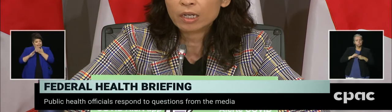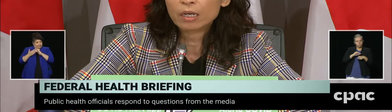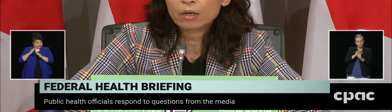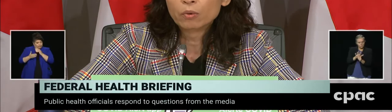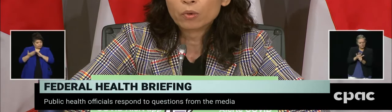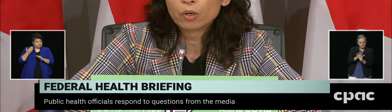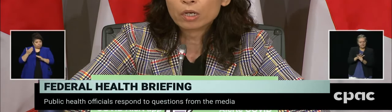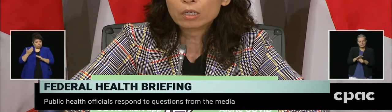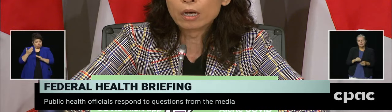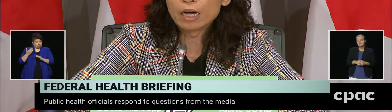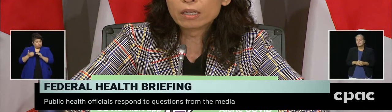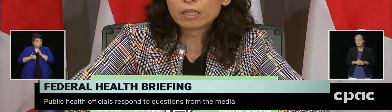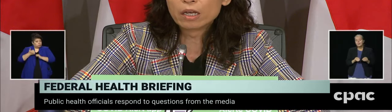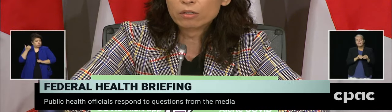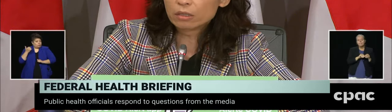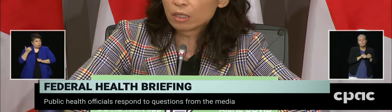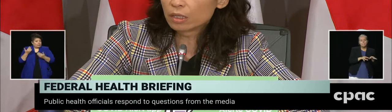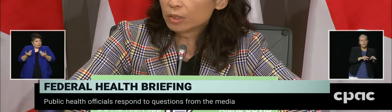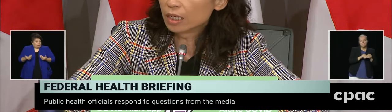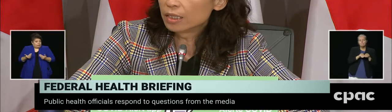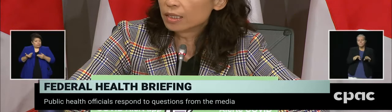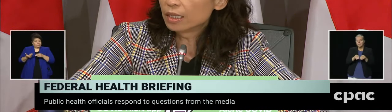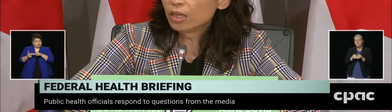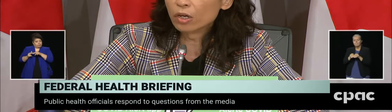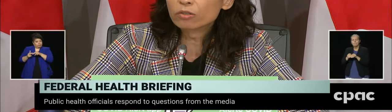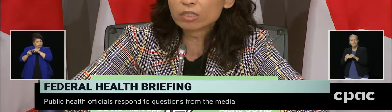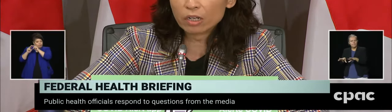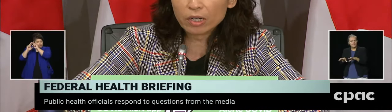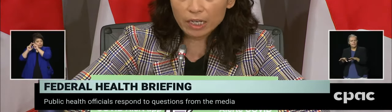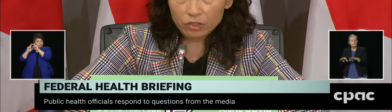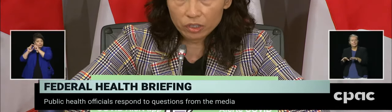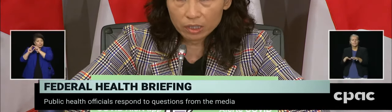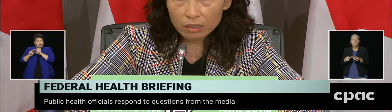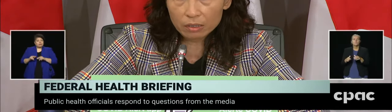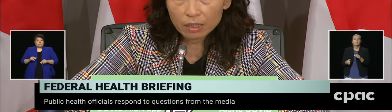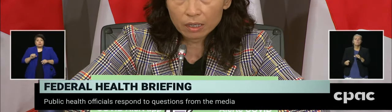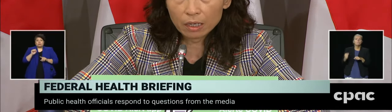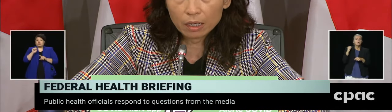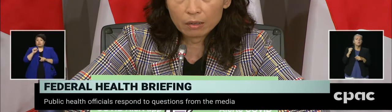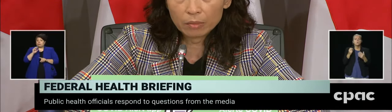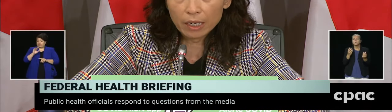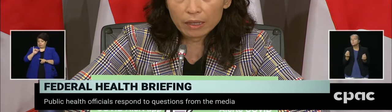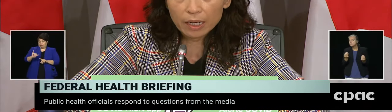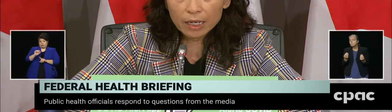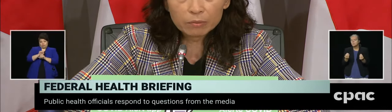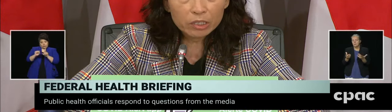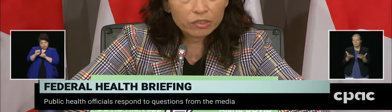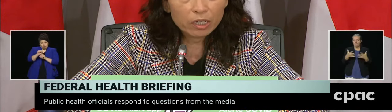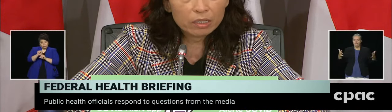URBAN SITUATIONS IN TERMS OF